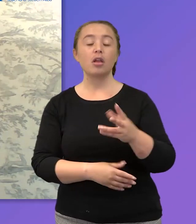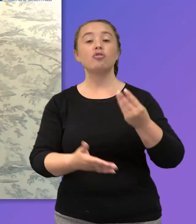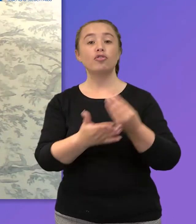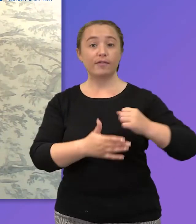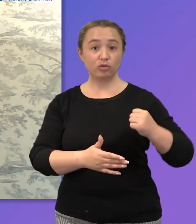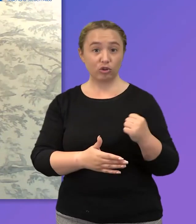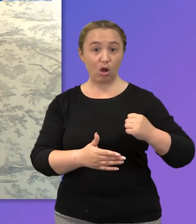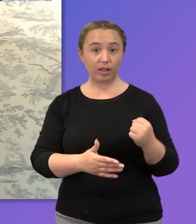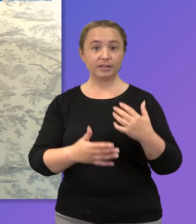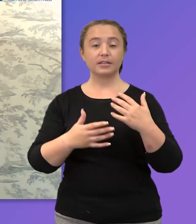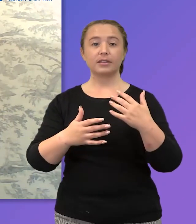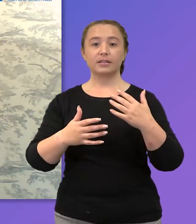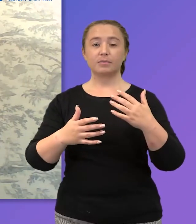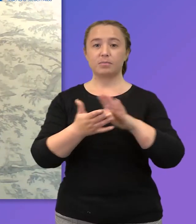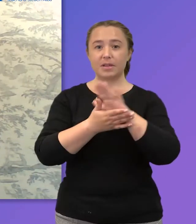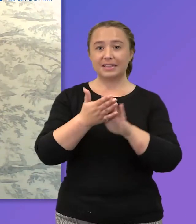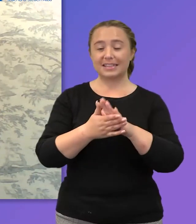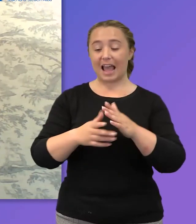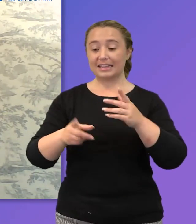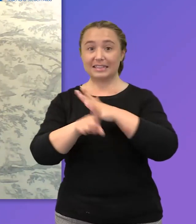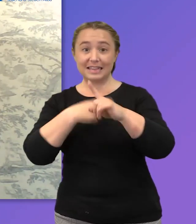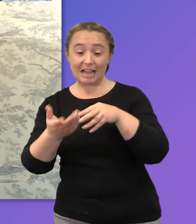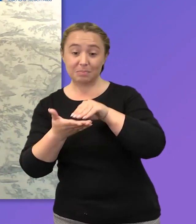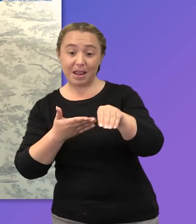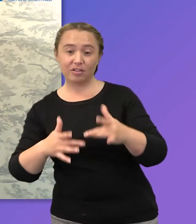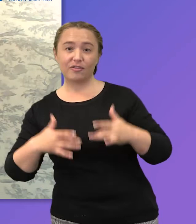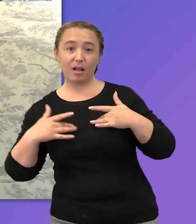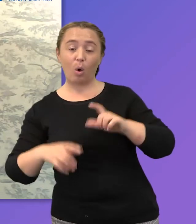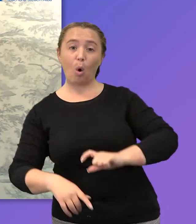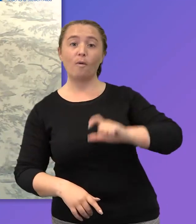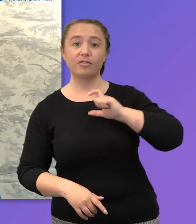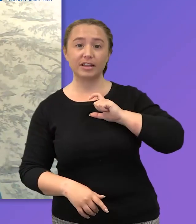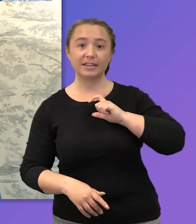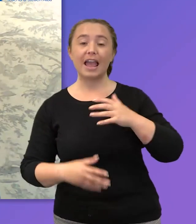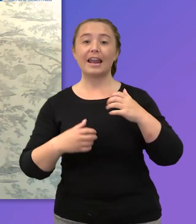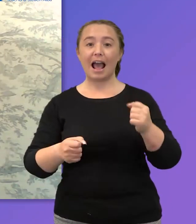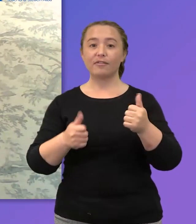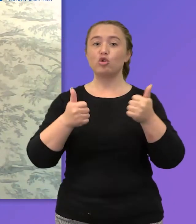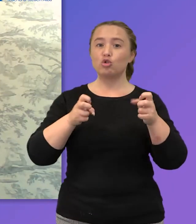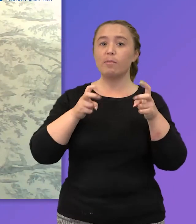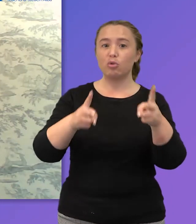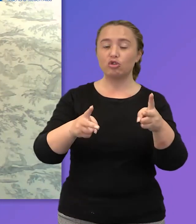Revenue Scotland has instilled confidence in taxpayers and embedded the principle of a Scottish approach to taxation and practice.